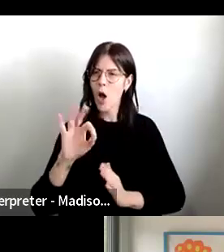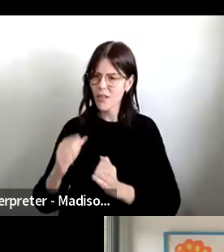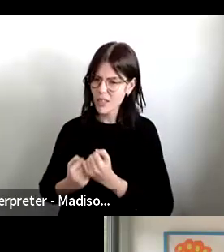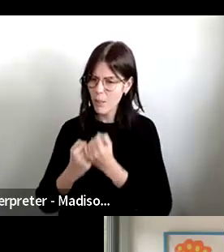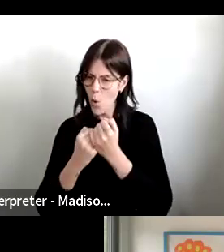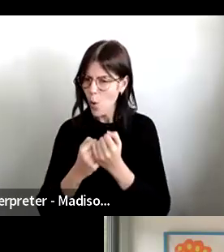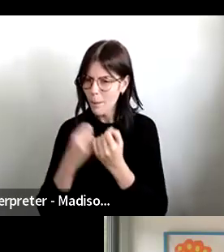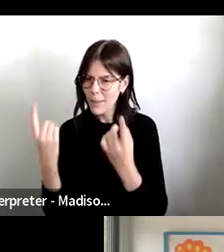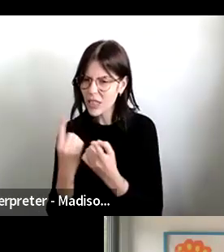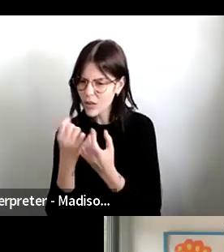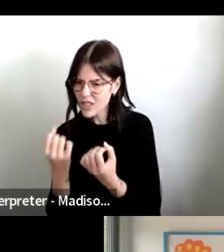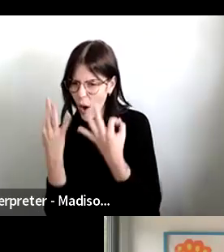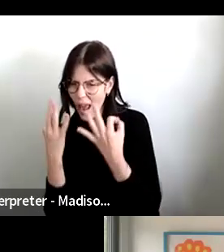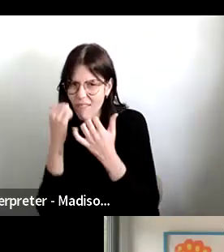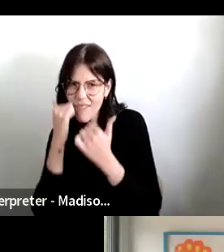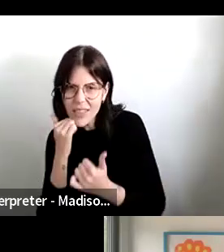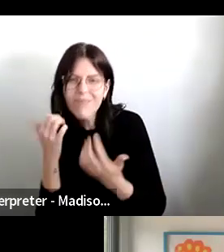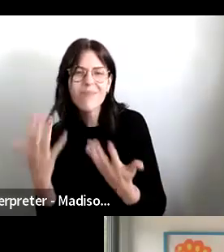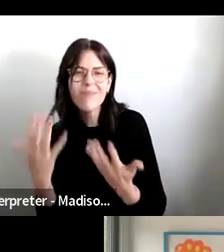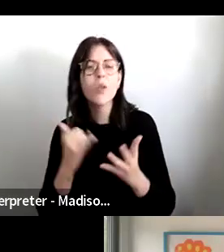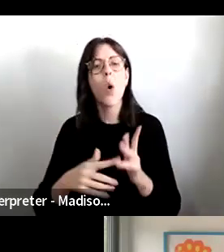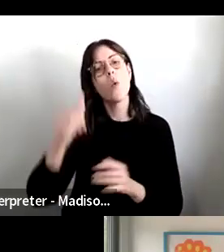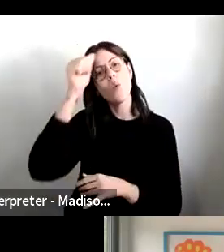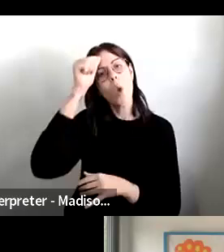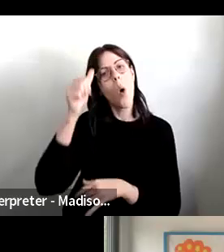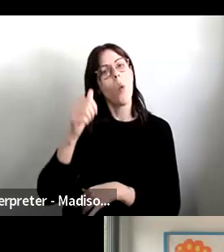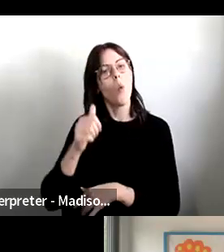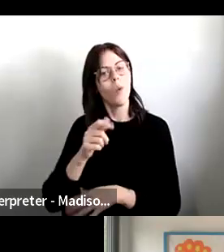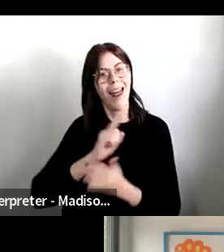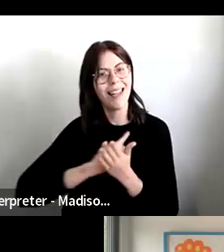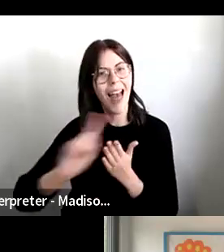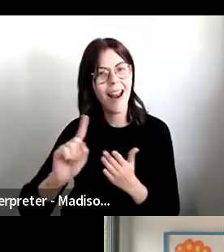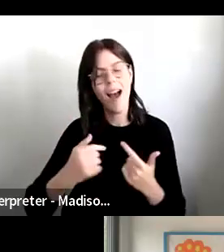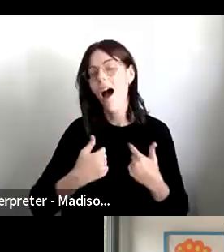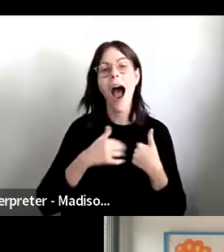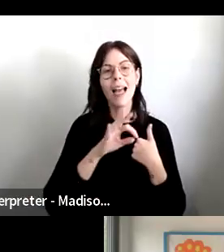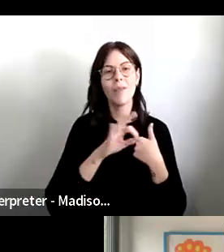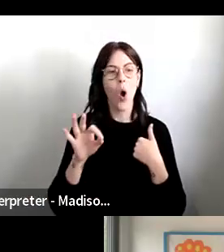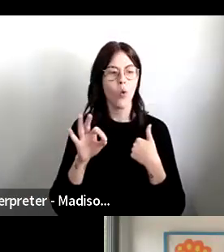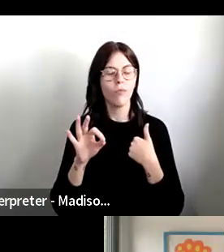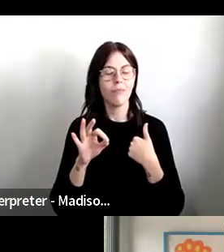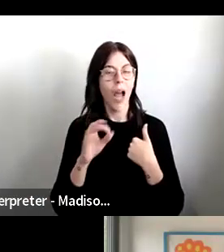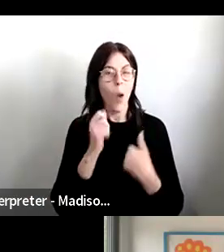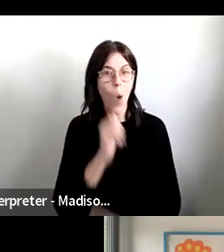Where I am like stop just to know that later on I'm not necessarily going to remember